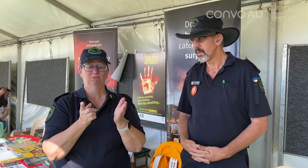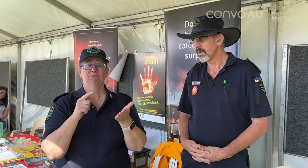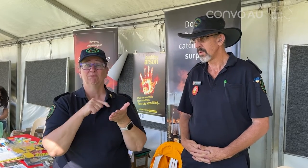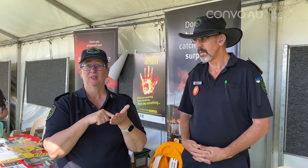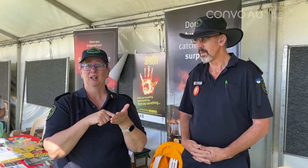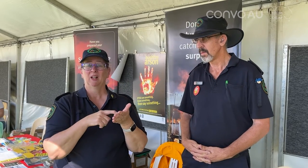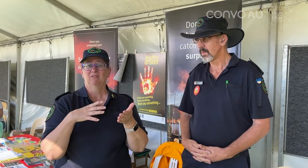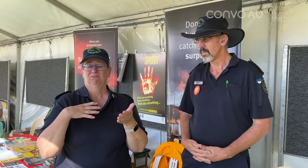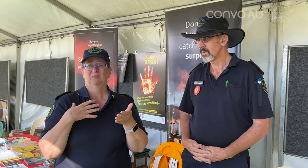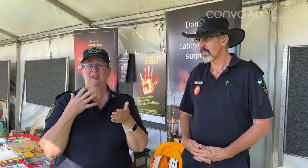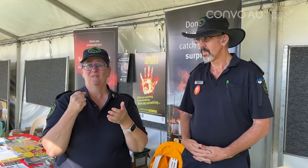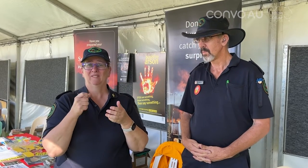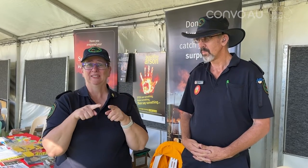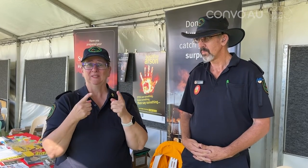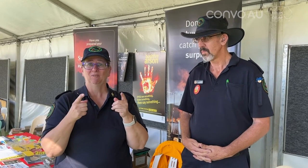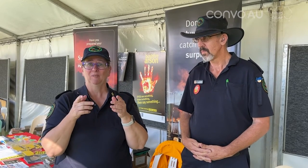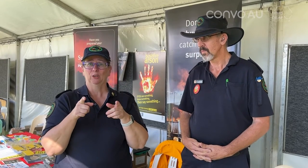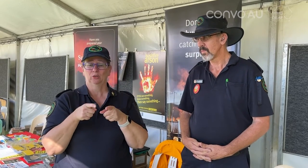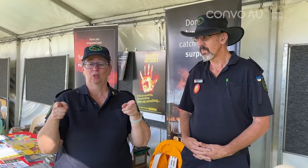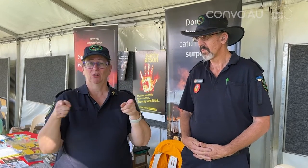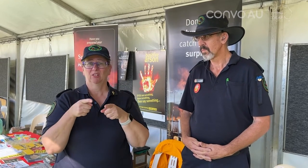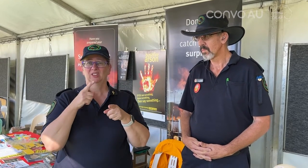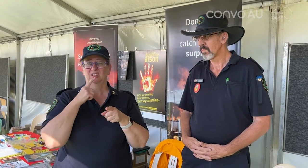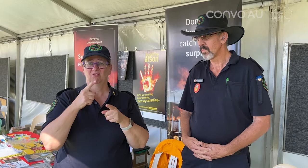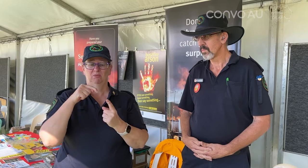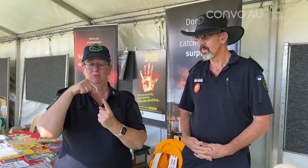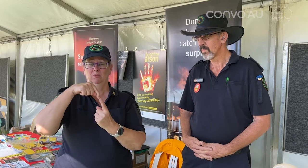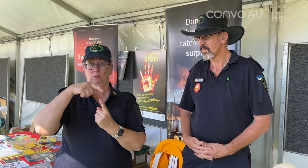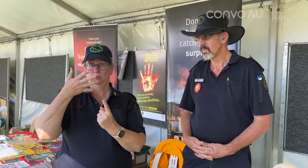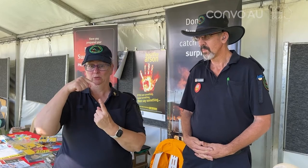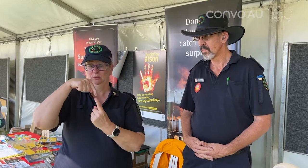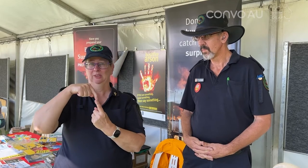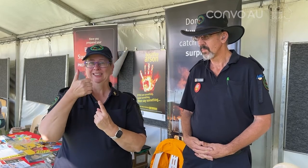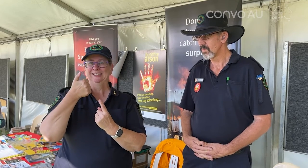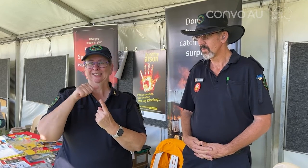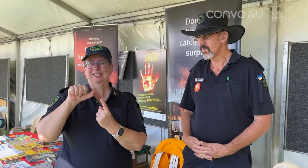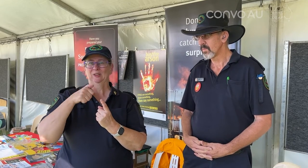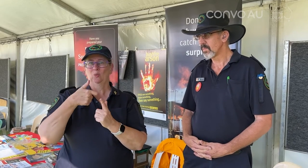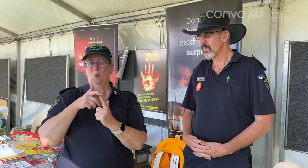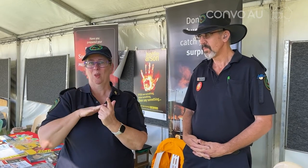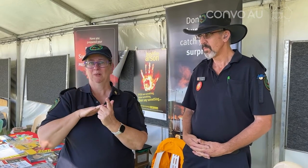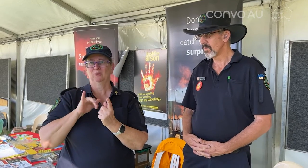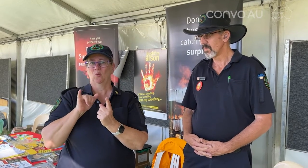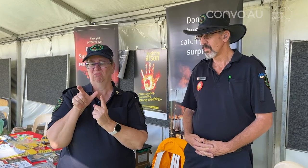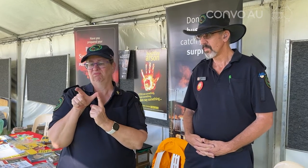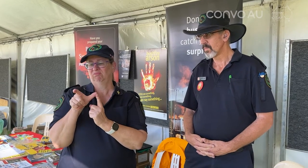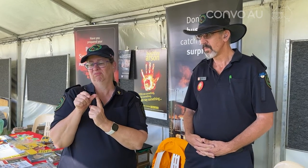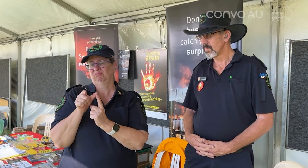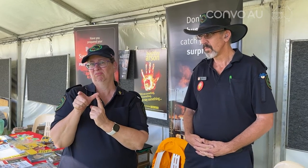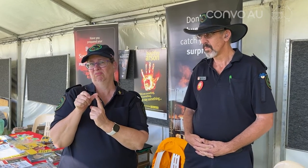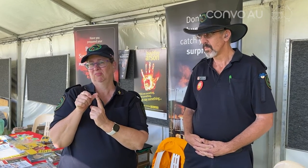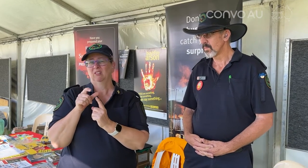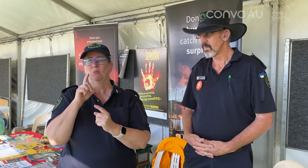where you can set a specific area, such as within 60km from your current position,